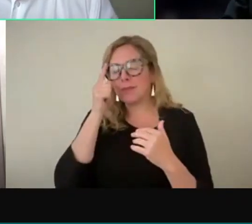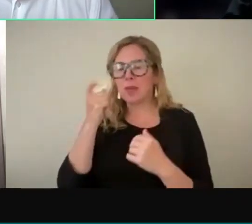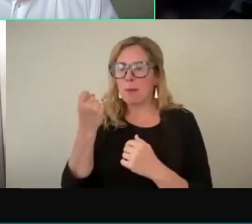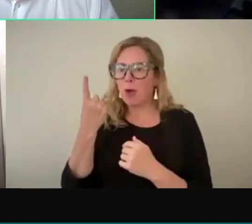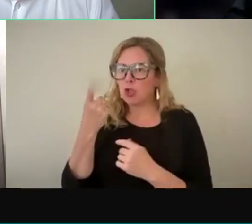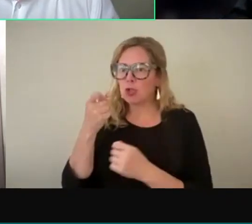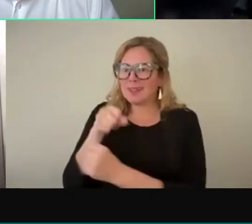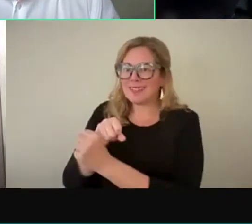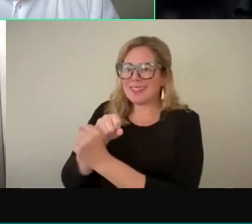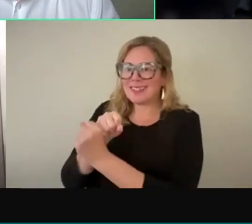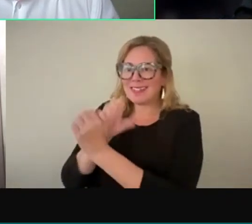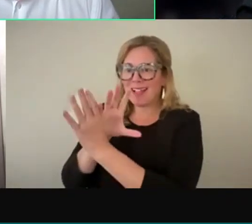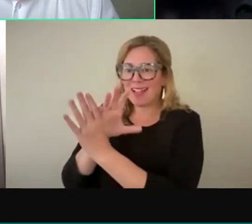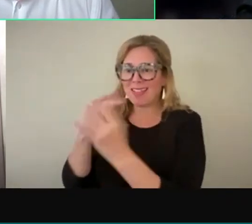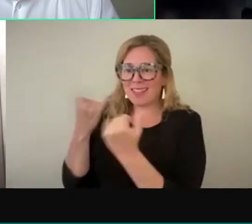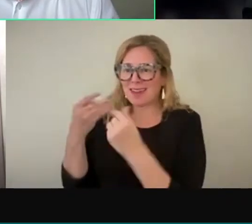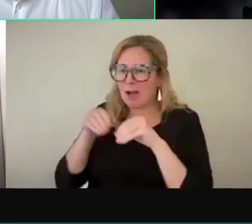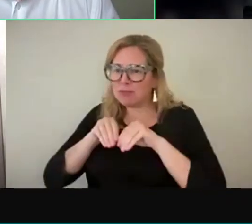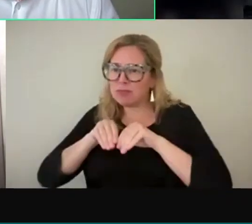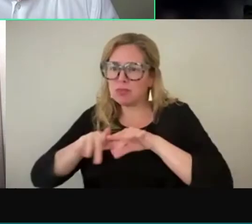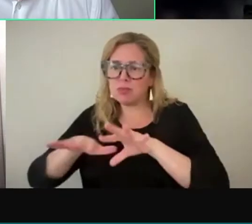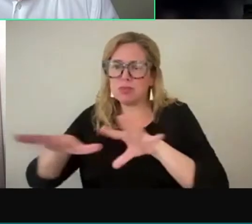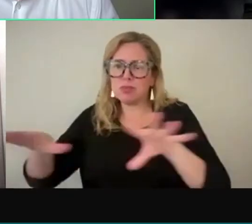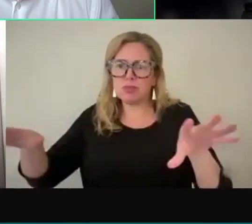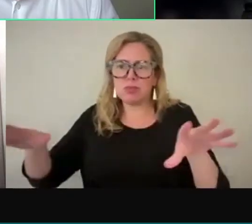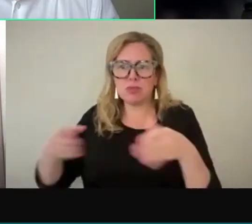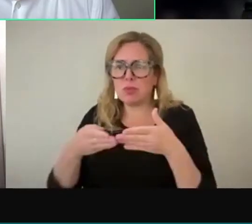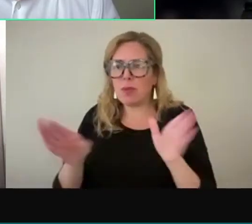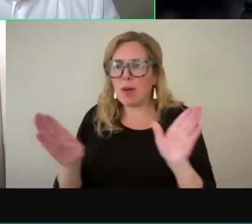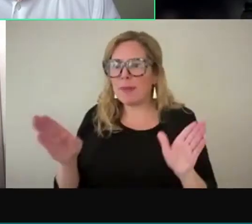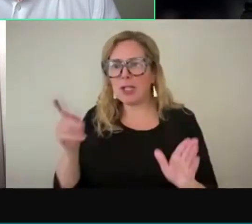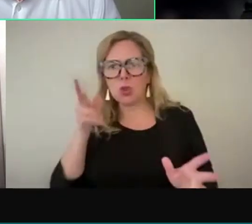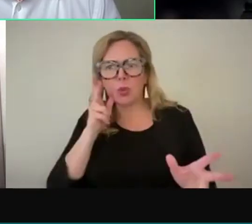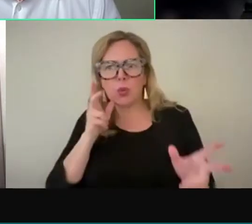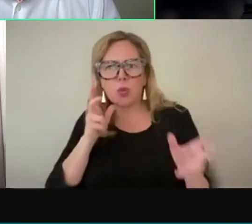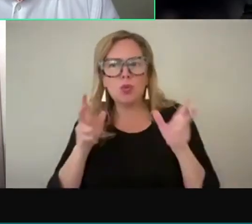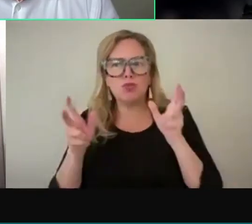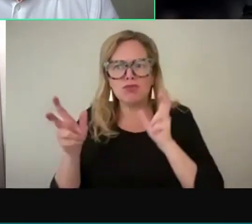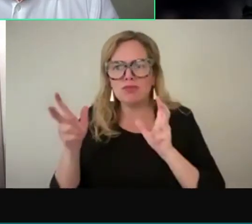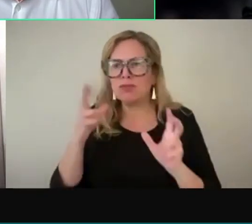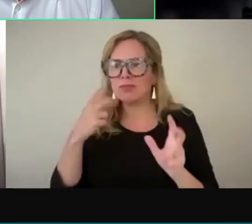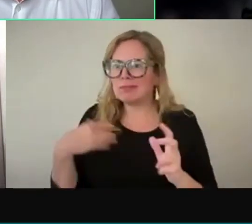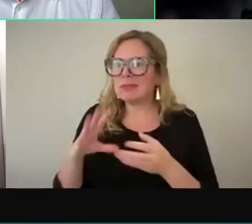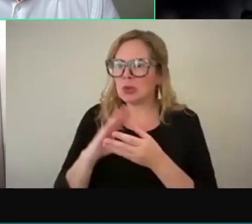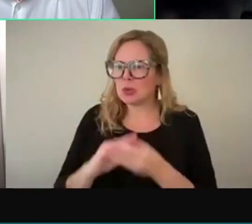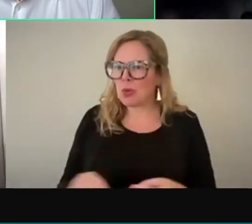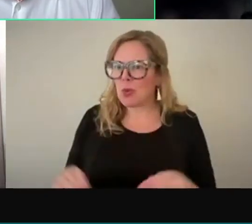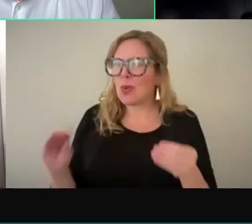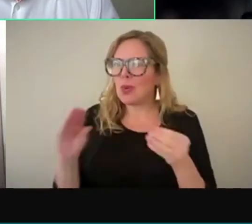then you hear stories that are remarkably different. You hear a patient who has Parkinson's